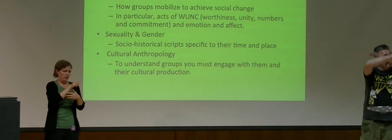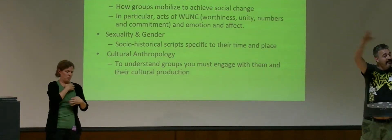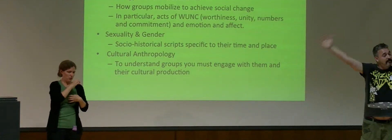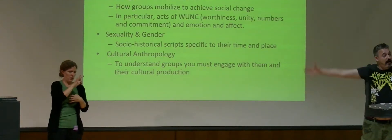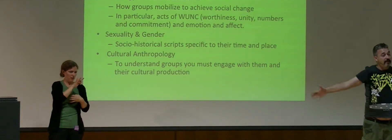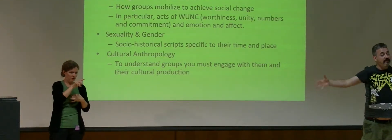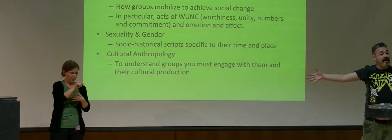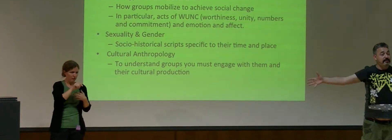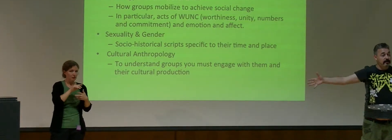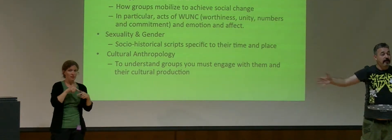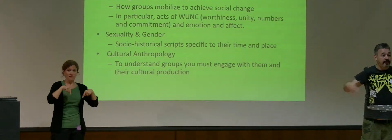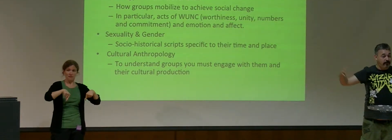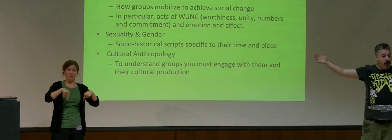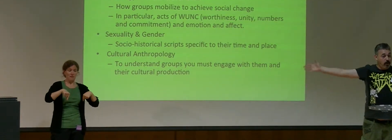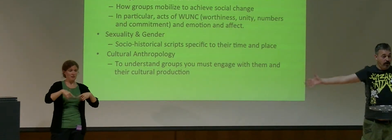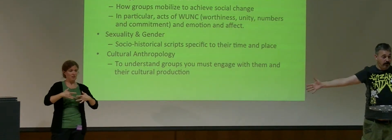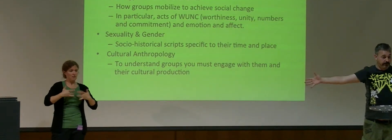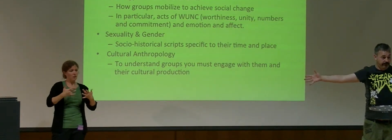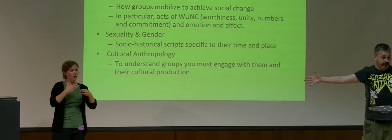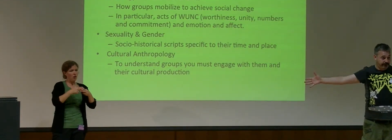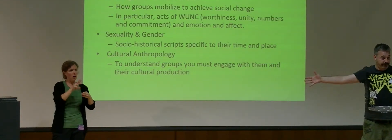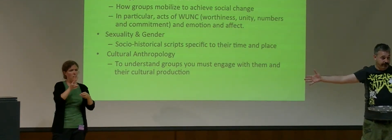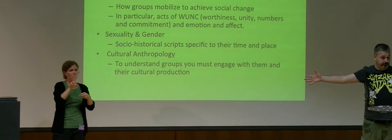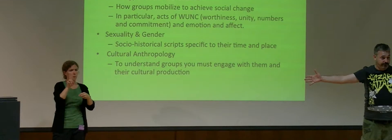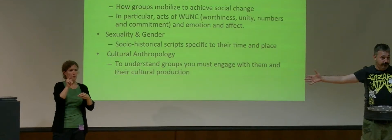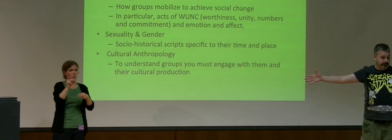is this entire event is all WUNC.